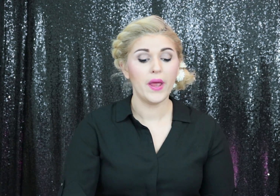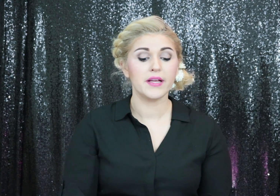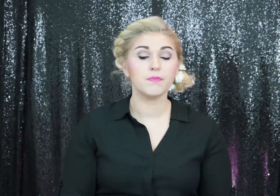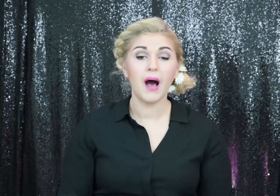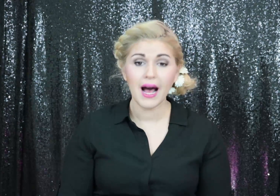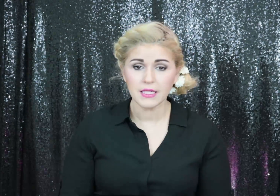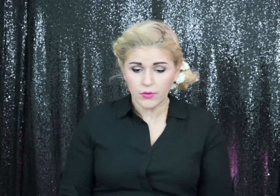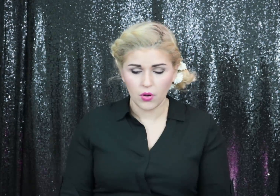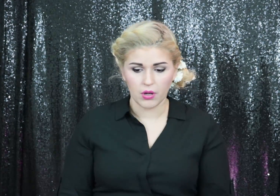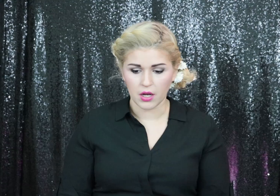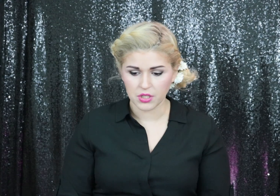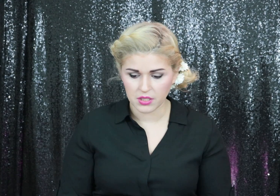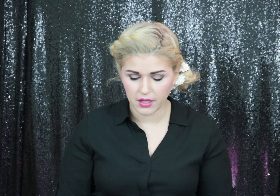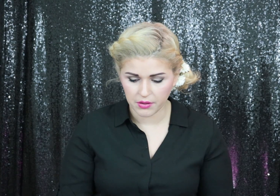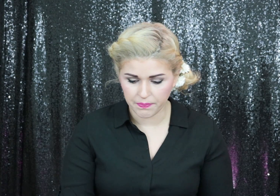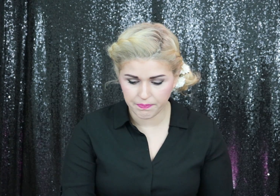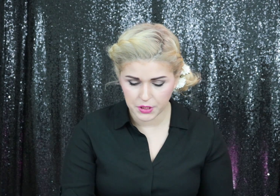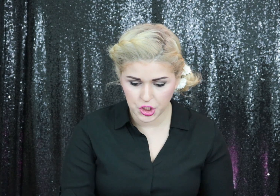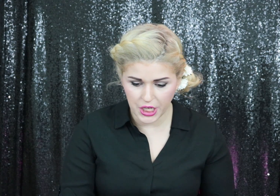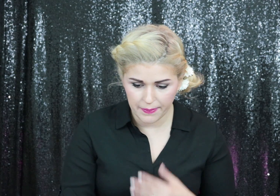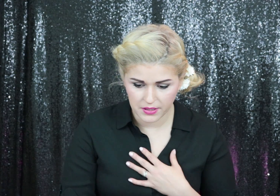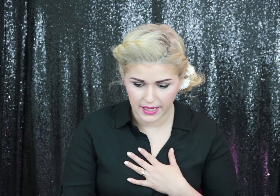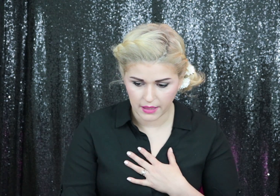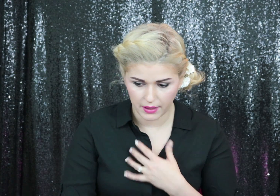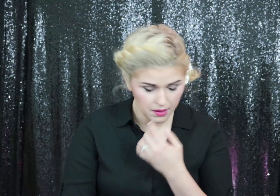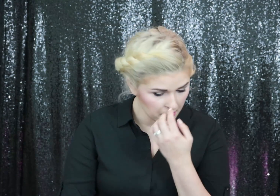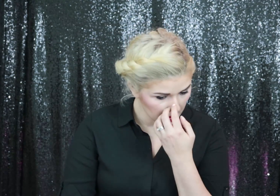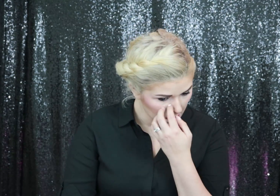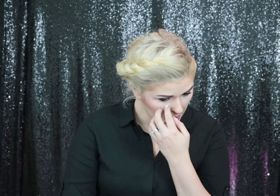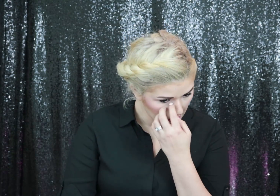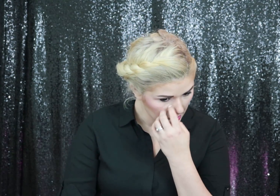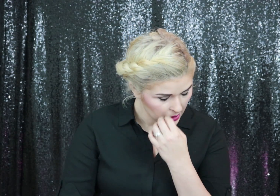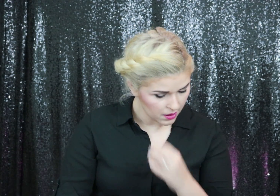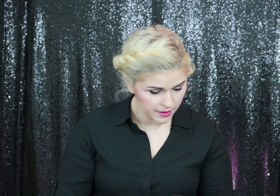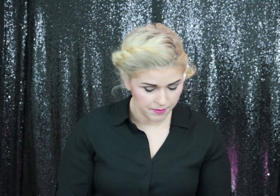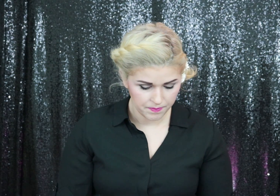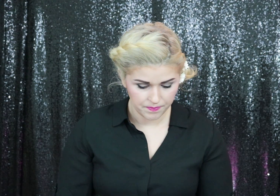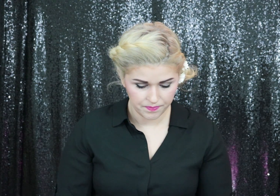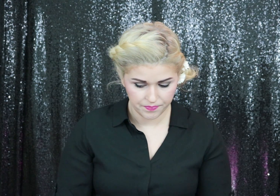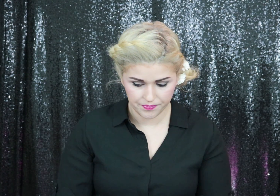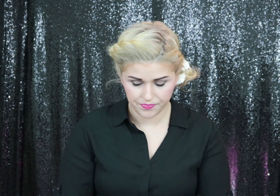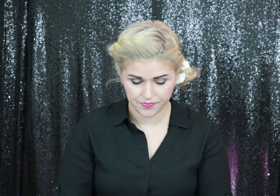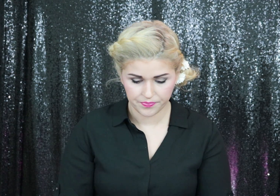When as possible, but out to me, done.